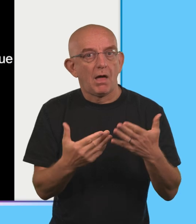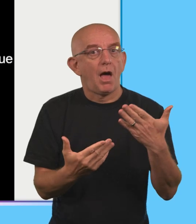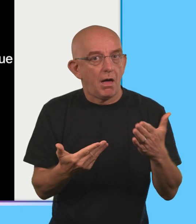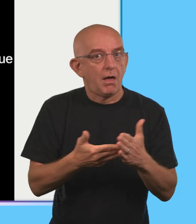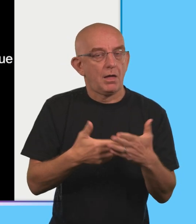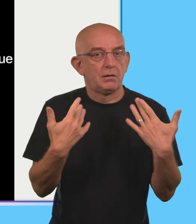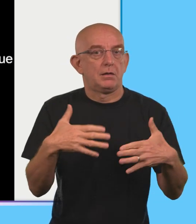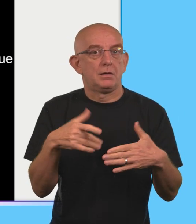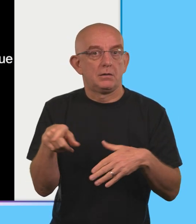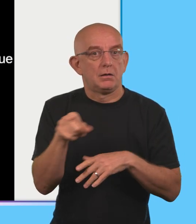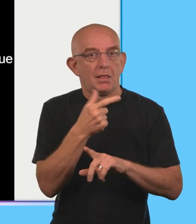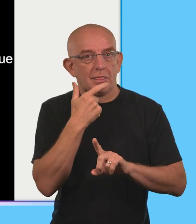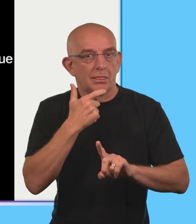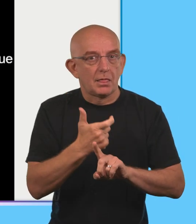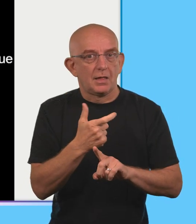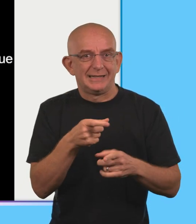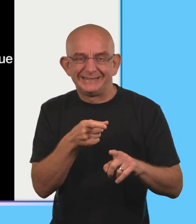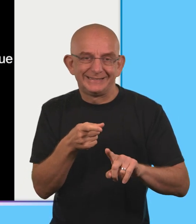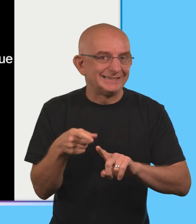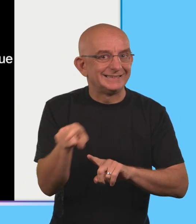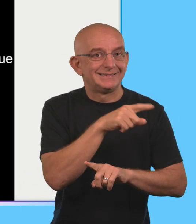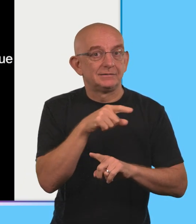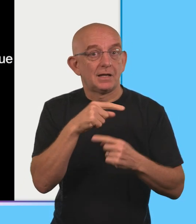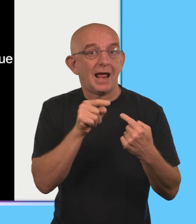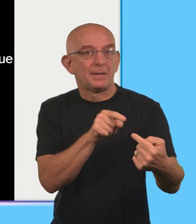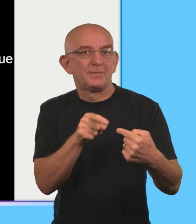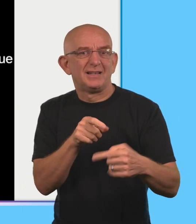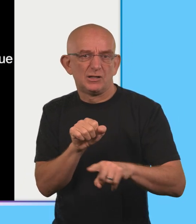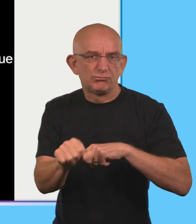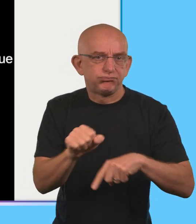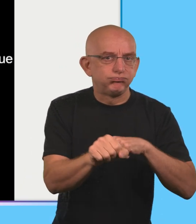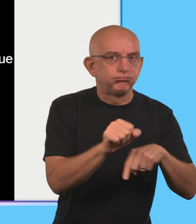And also occasionally stunning the enemies or keeping them at bay.